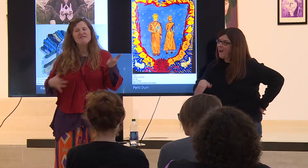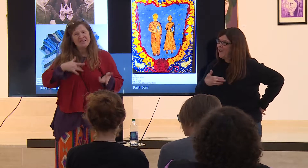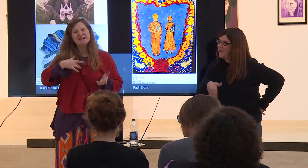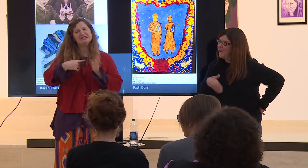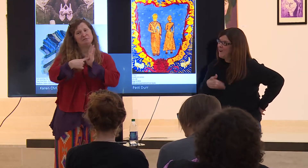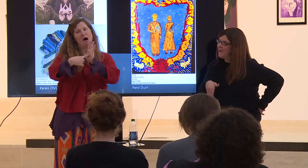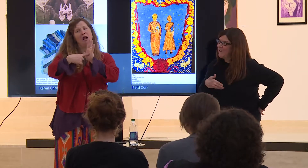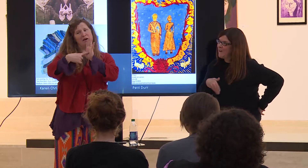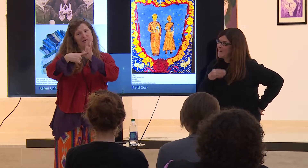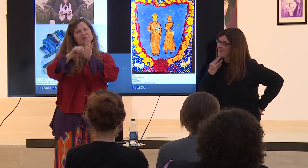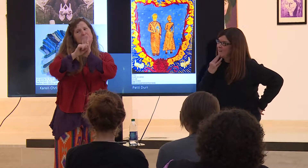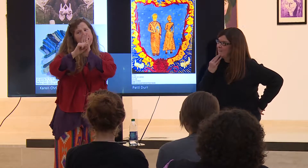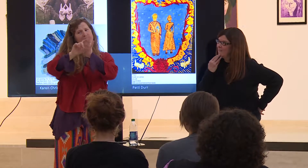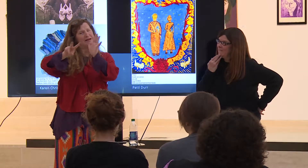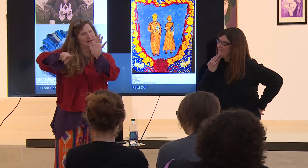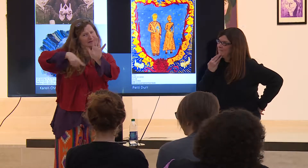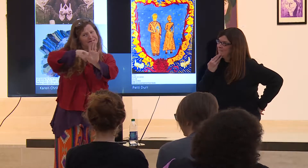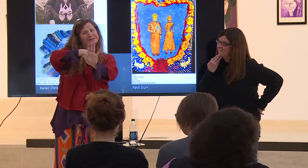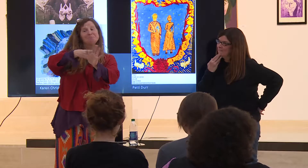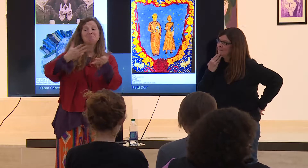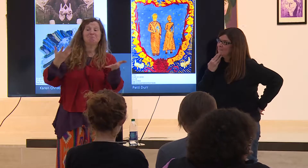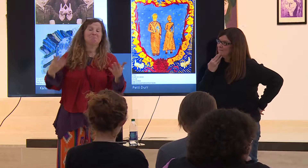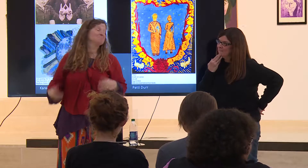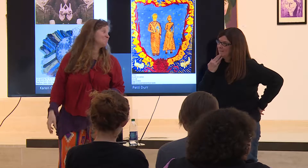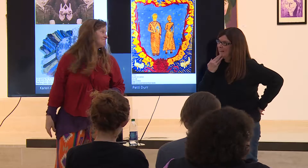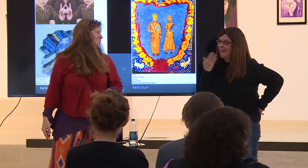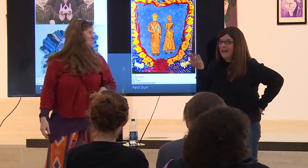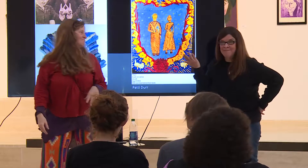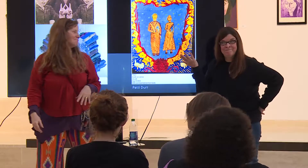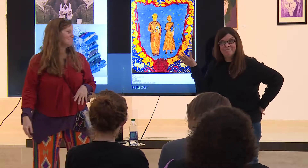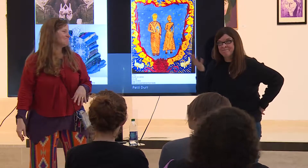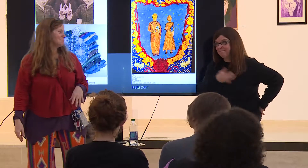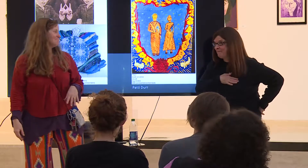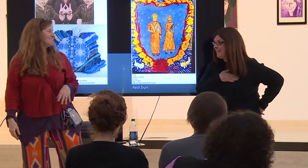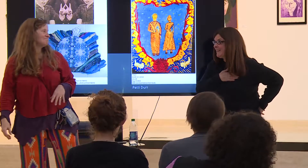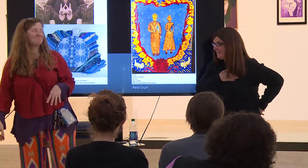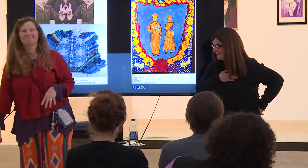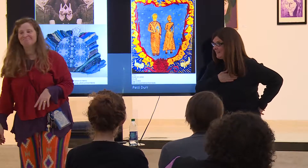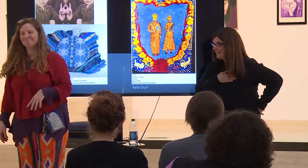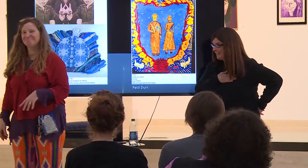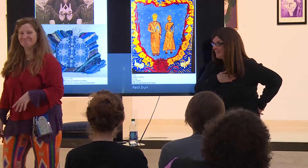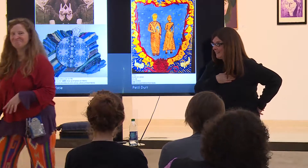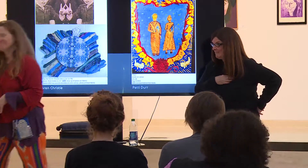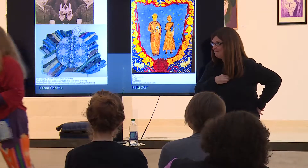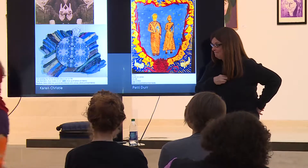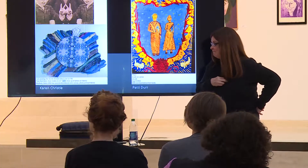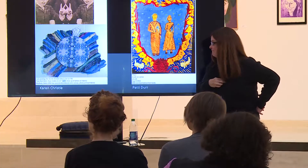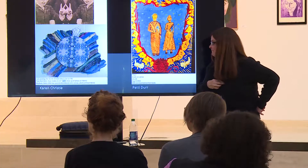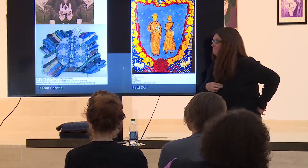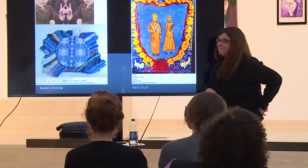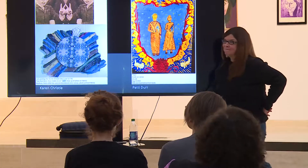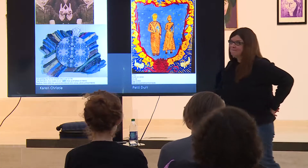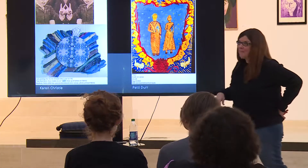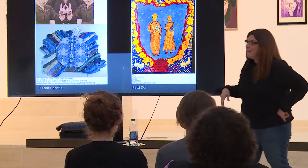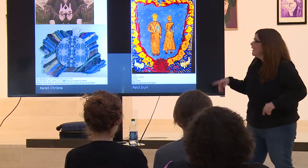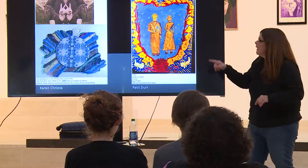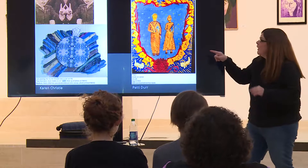so hiding that left hand behind their backs. Nancy: Oh, so there might be some symbolism with that. OK.